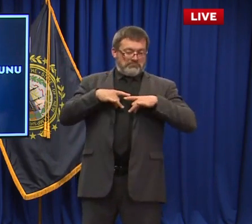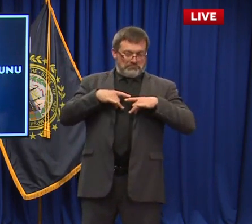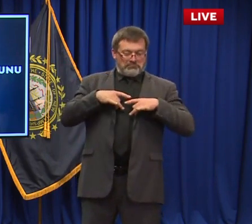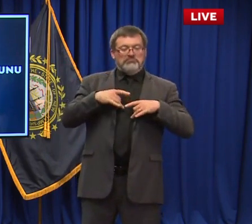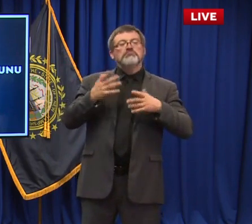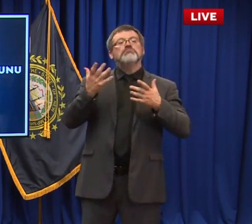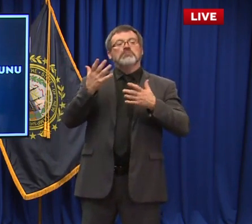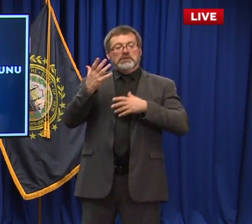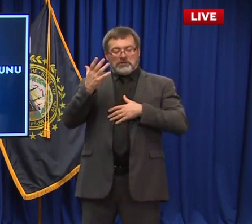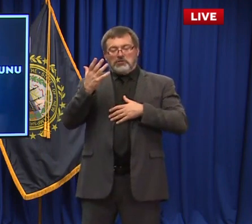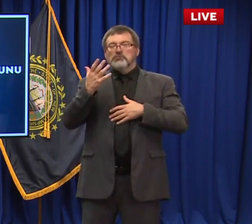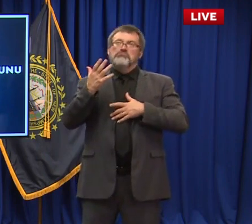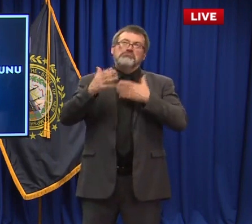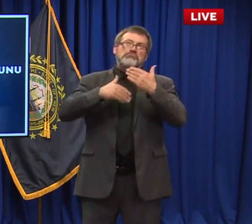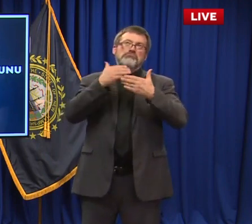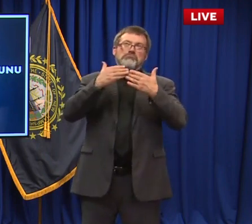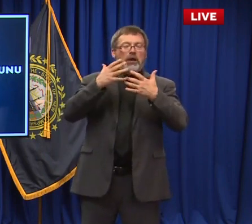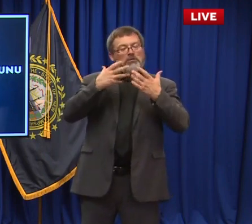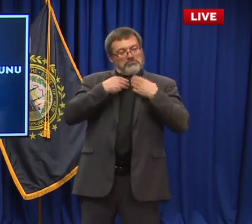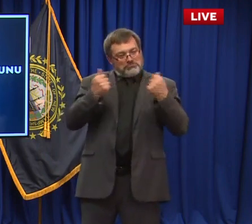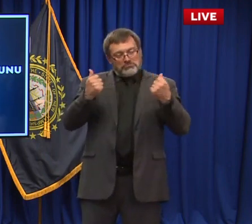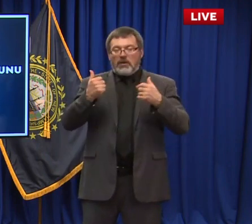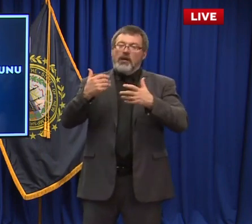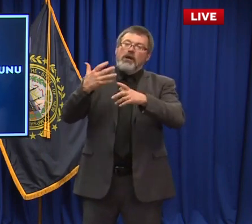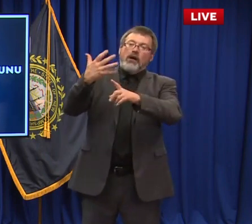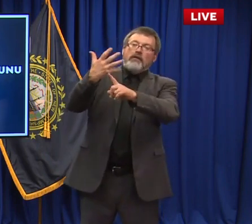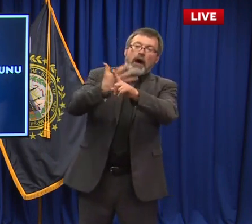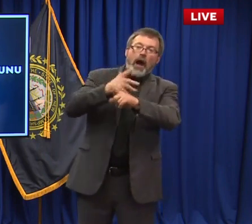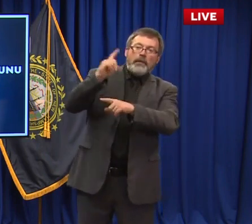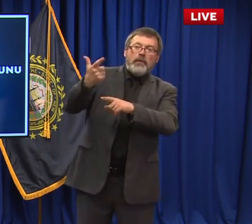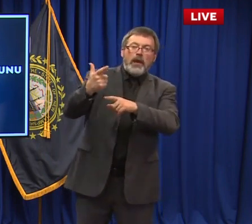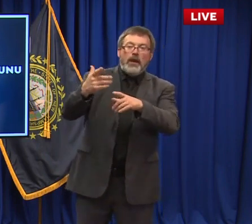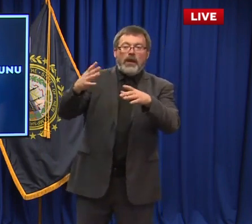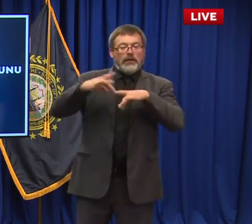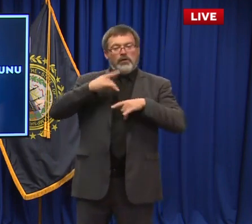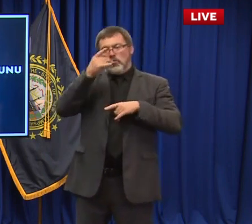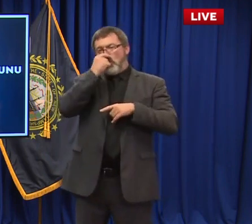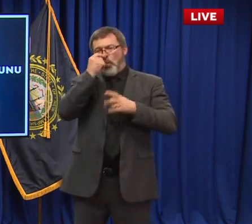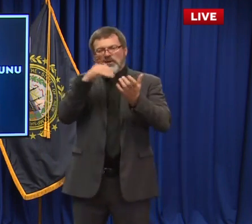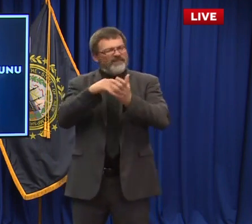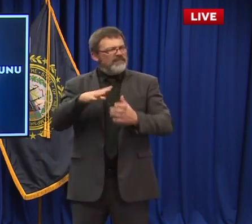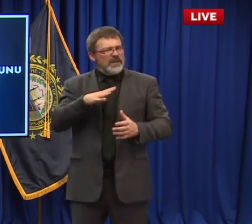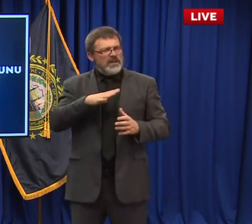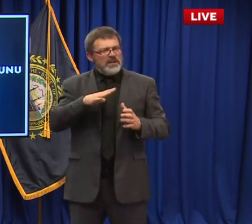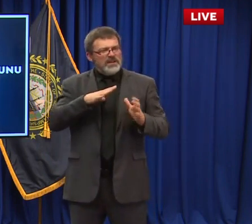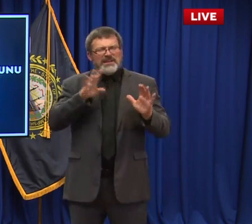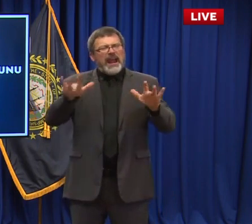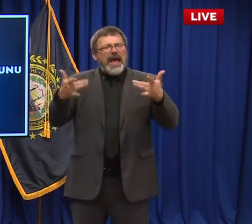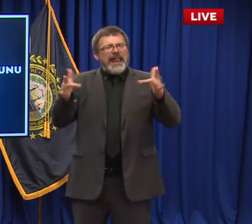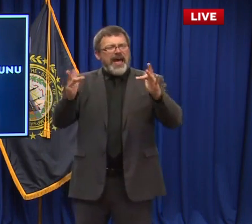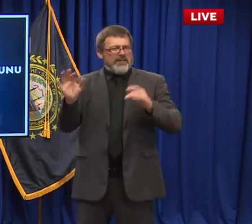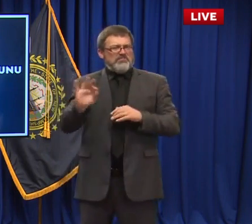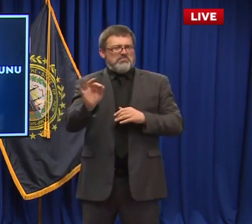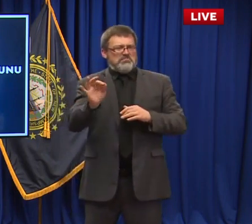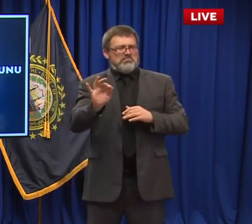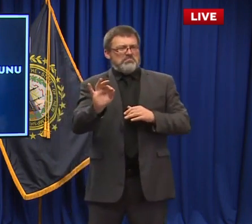SO MONTHS AFTER A COLD, SOMEONE CAN GET A COLD OR GET REINFECTED AGAIN, POTENTIALLY THE SAME VIRUS.